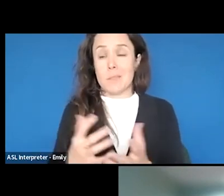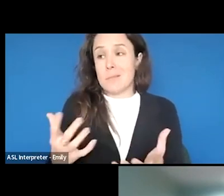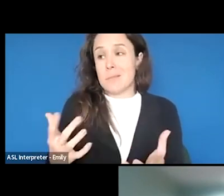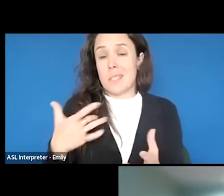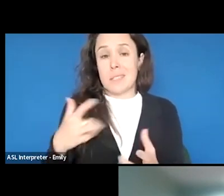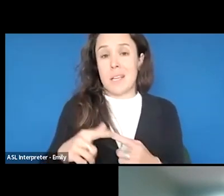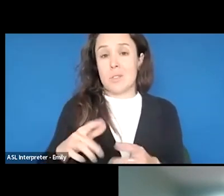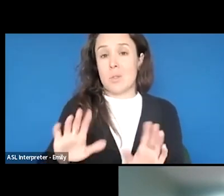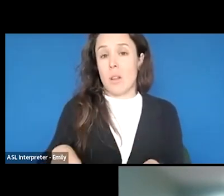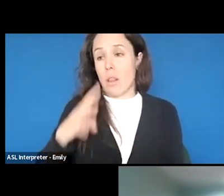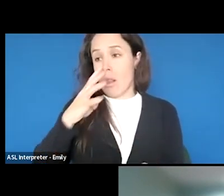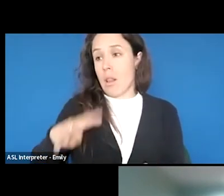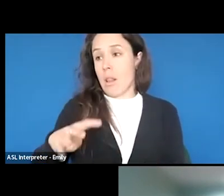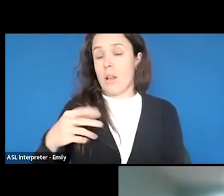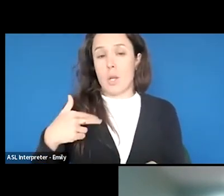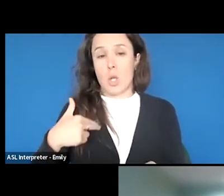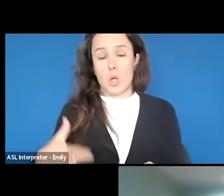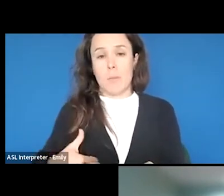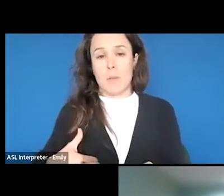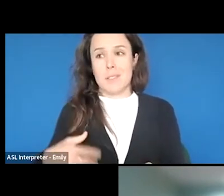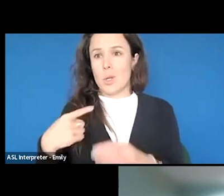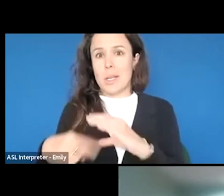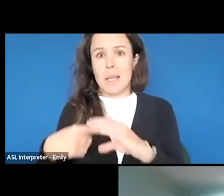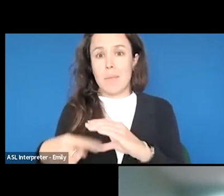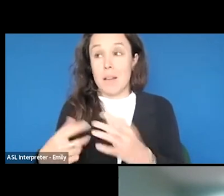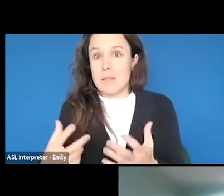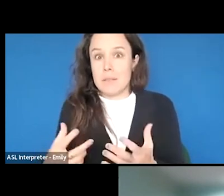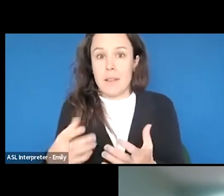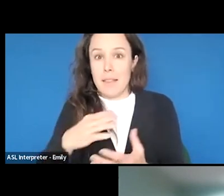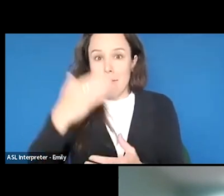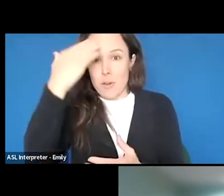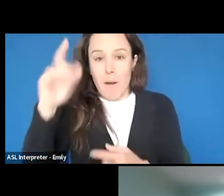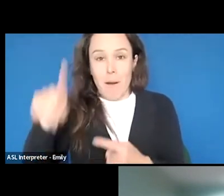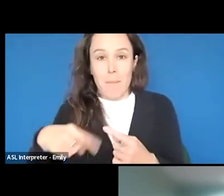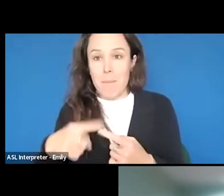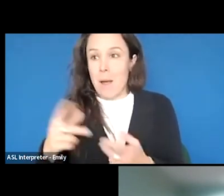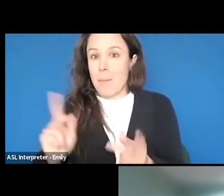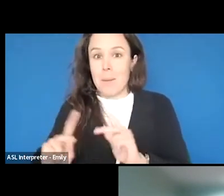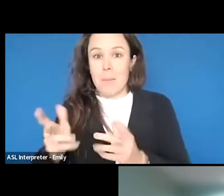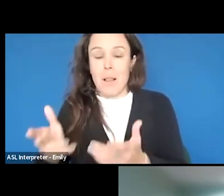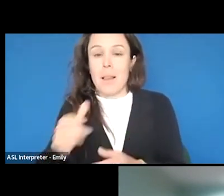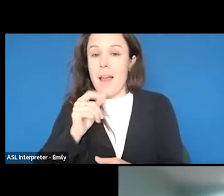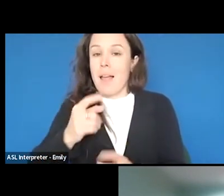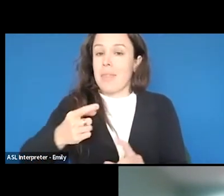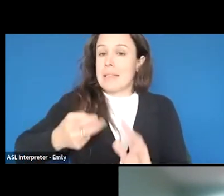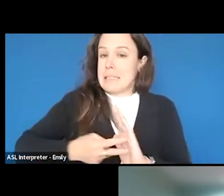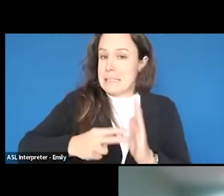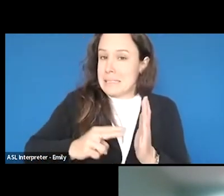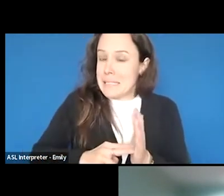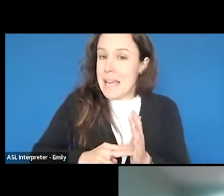Email was an afterthought, wasn't it Vint? It was not the original intent and yet the